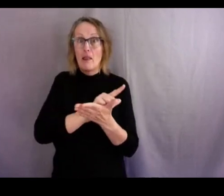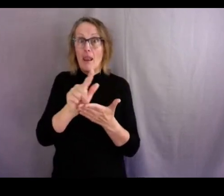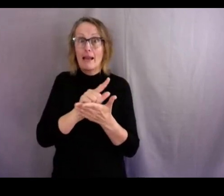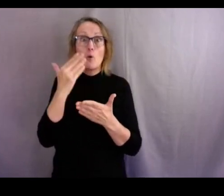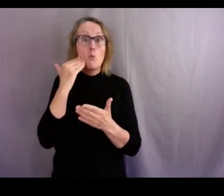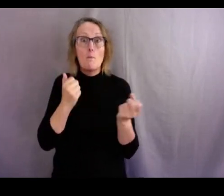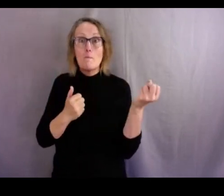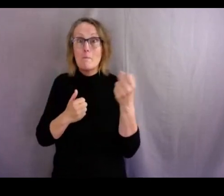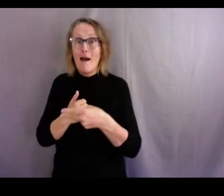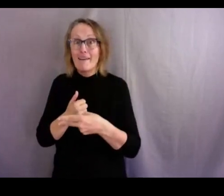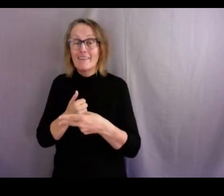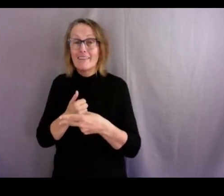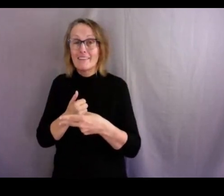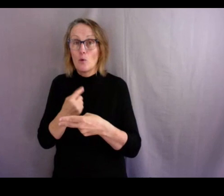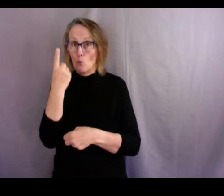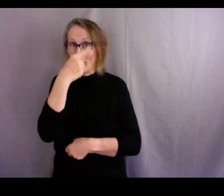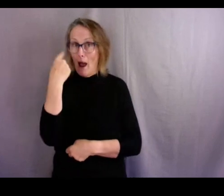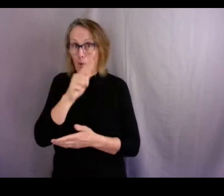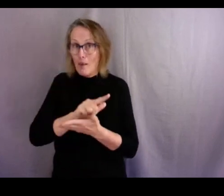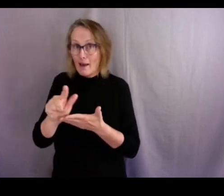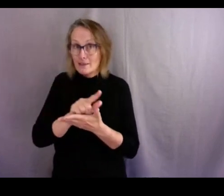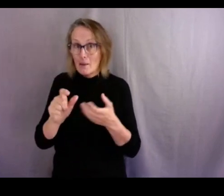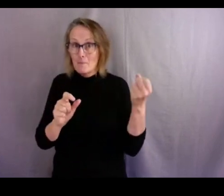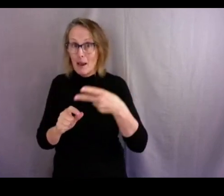he tells us, an hour later in a beautiful dress.